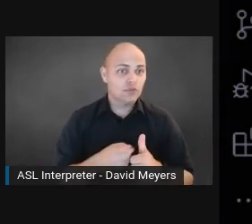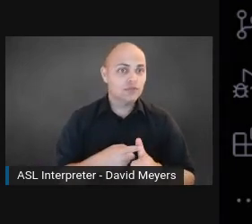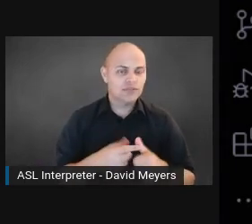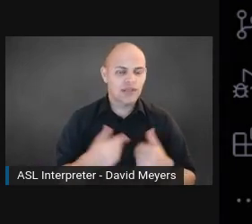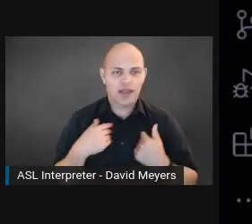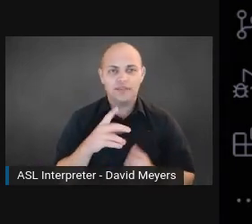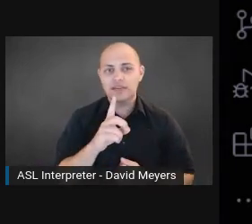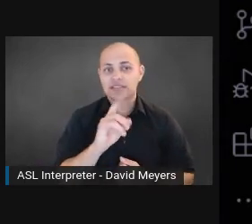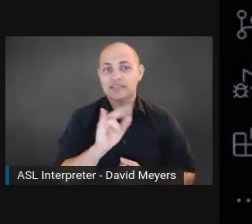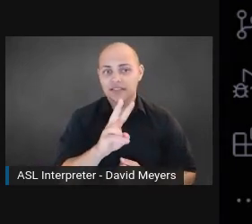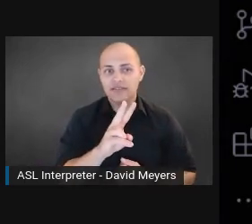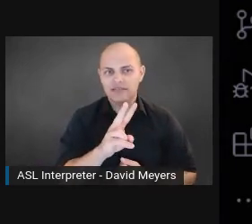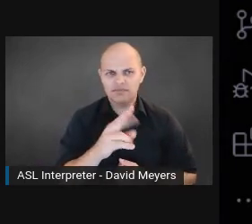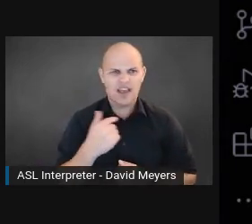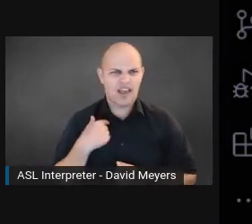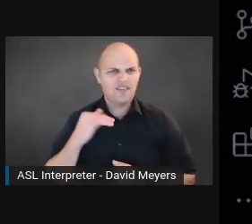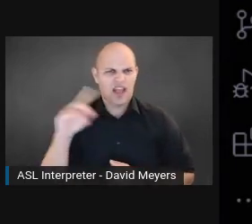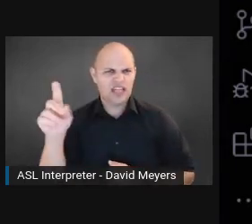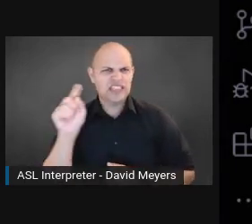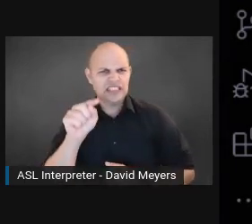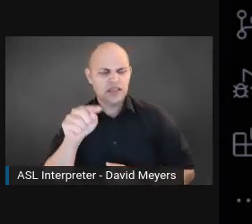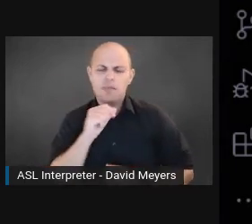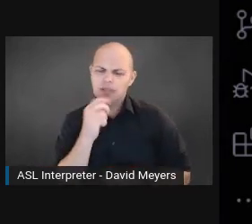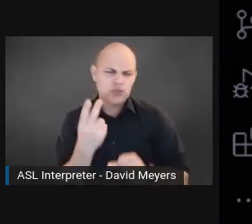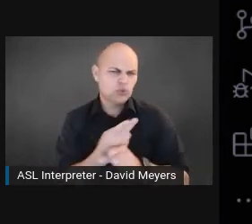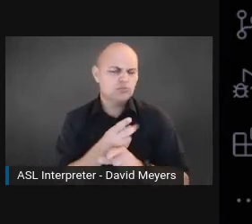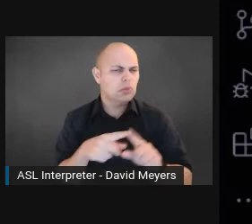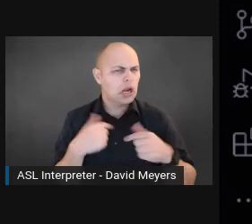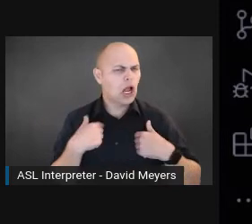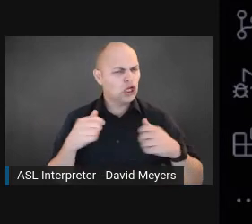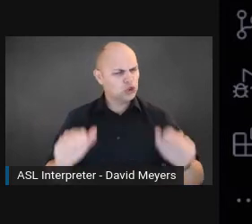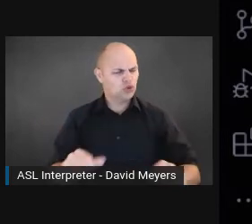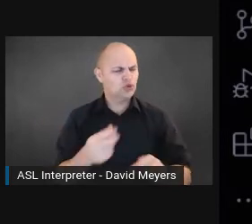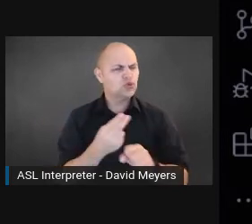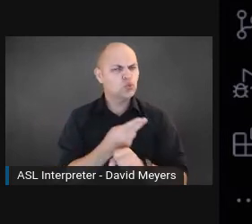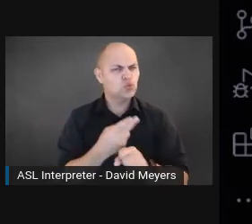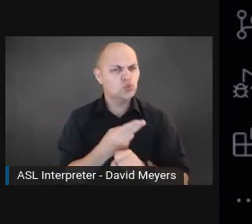I'm not really using this right now, but I could use it if I needed it. And it has a class accordion.